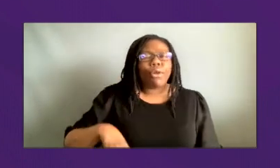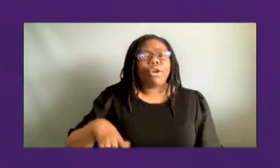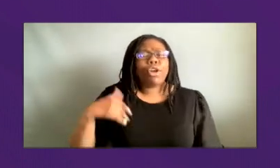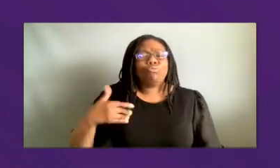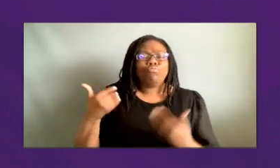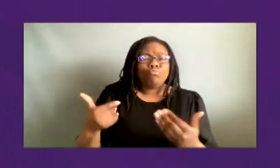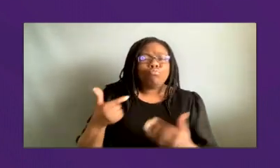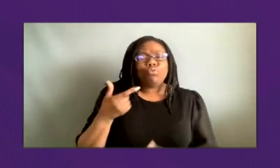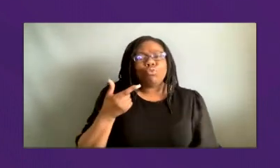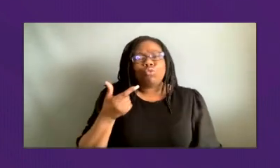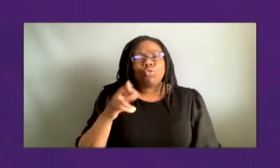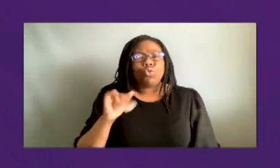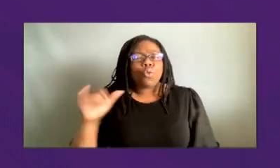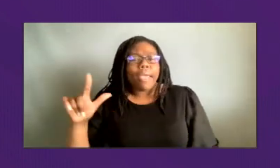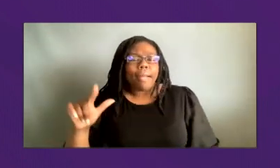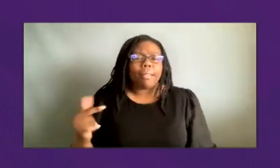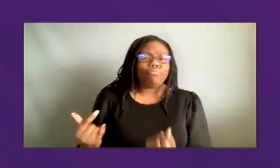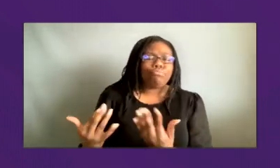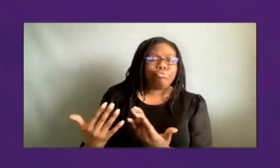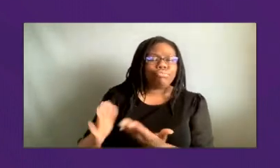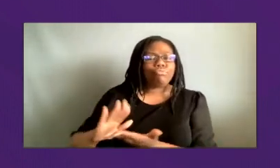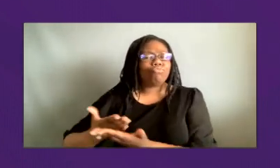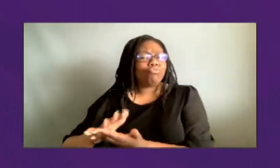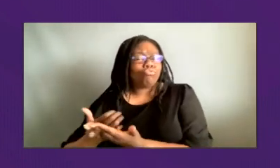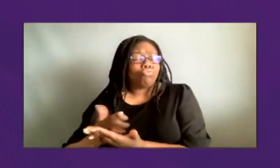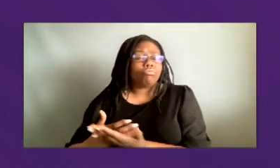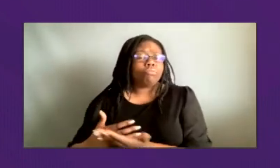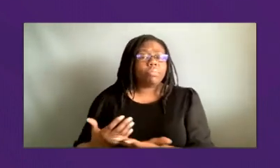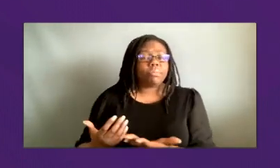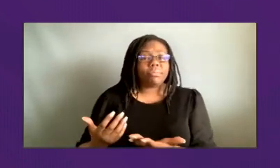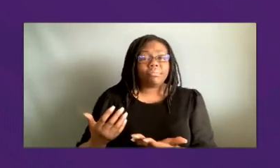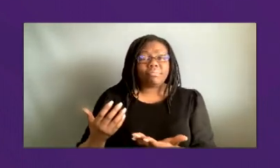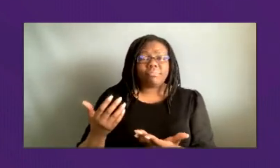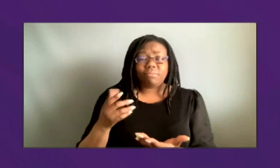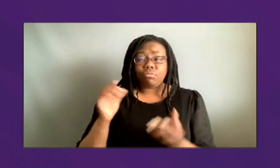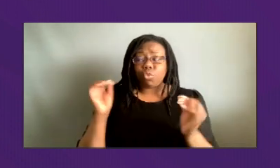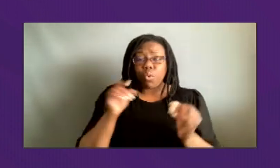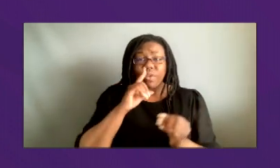it was just a thing that happened. But the Pilgrim folks there, they were writing letters